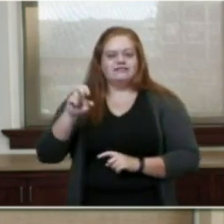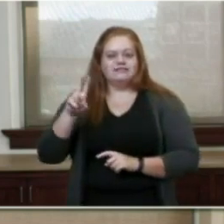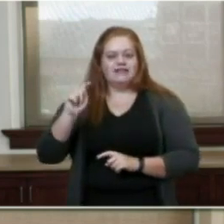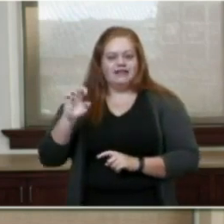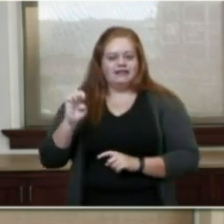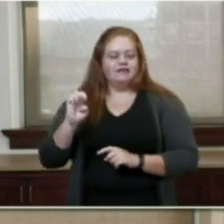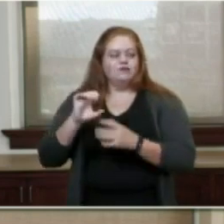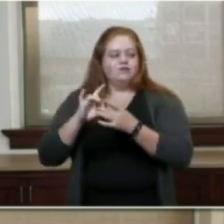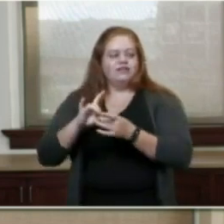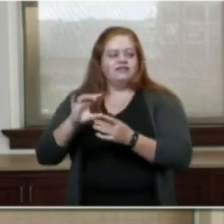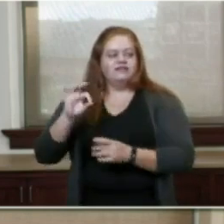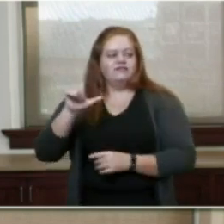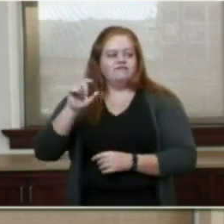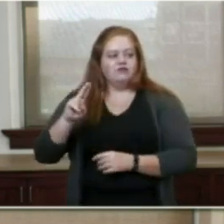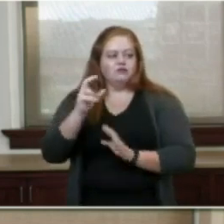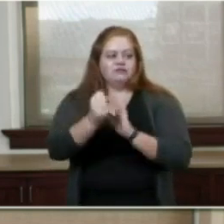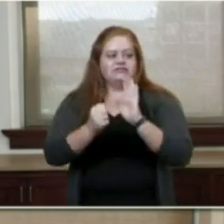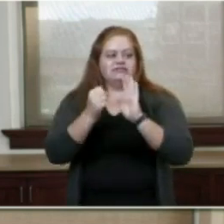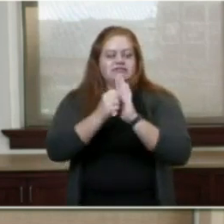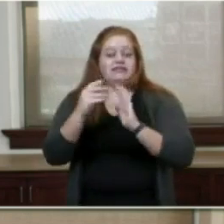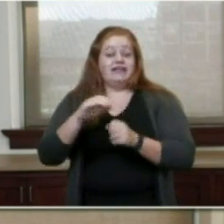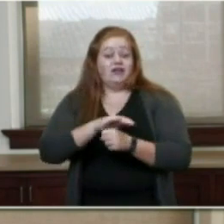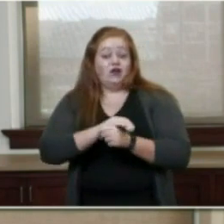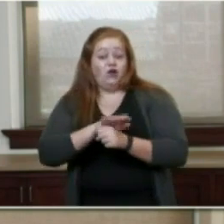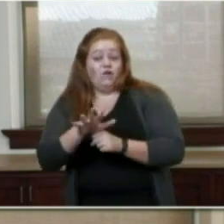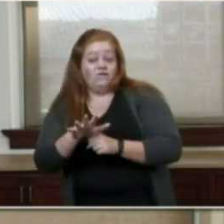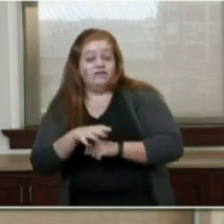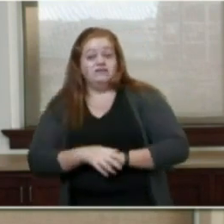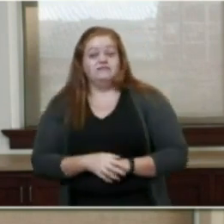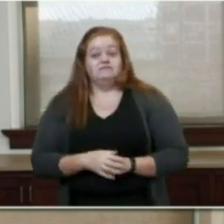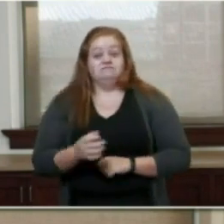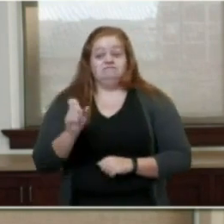the flu season and covid, are we anticipating a more aggressive flu